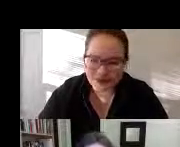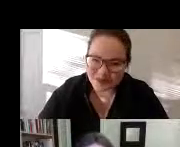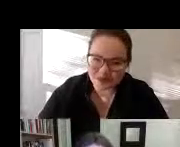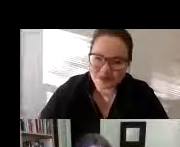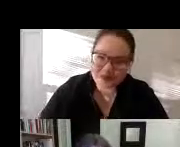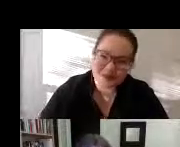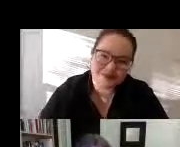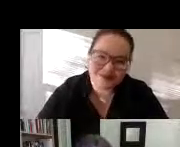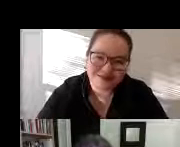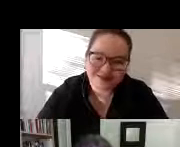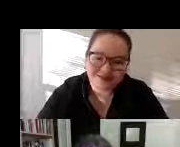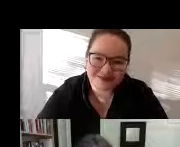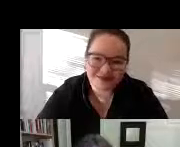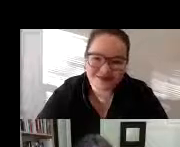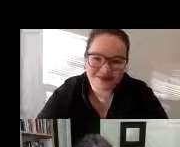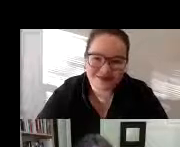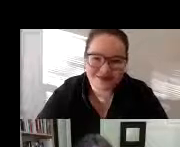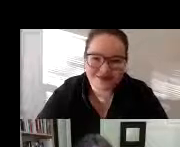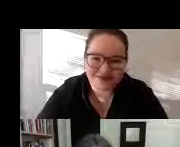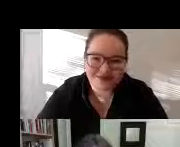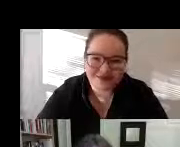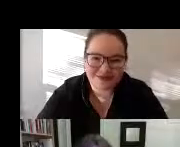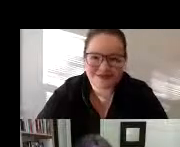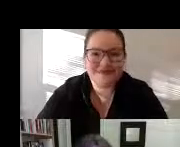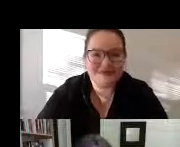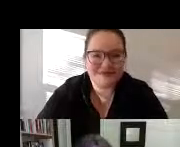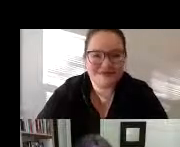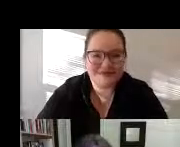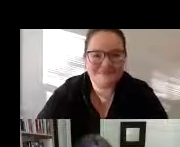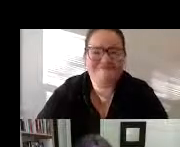patience- she said "write your own plays" and turned and walked out of the room, and that